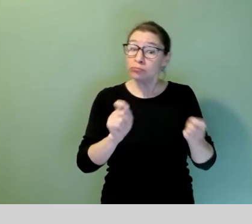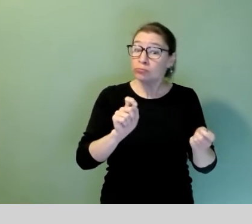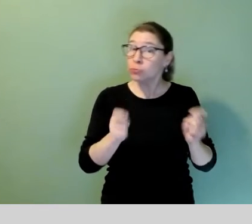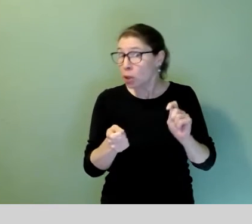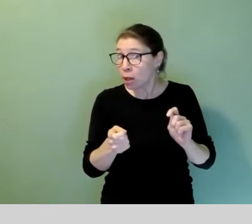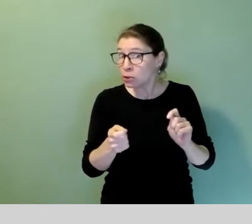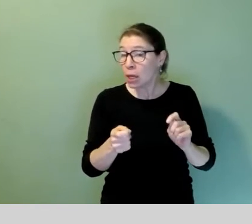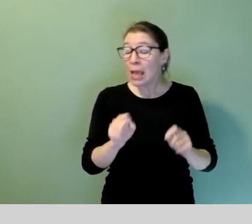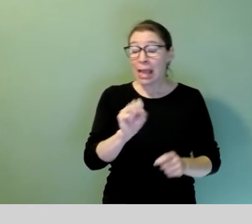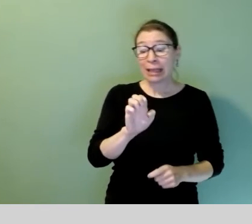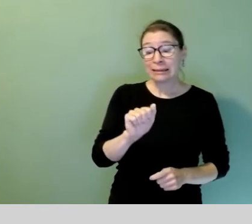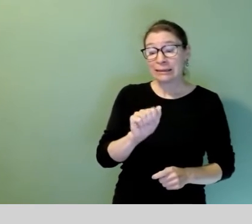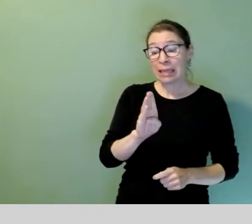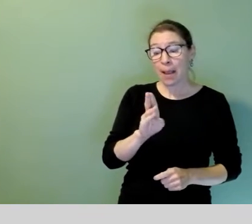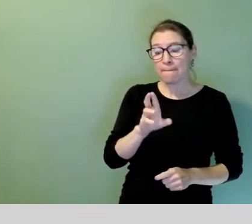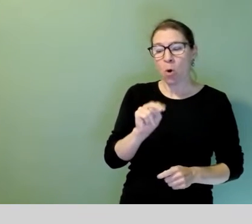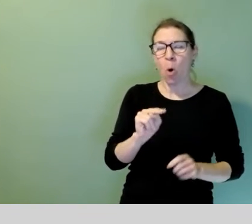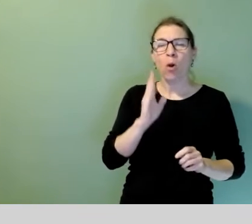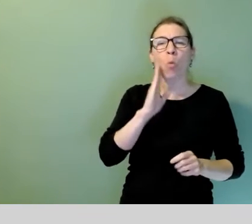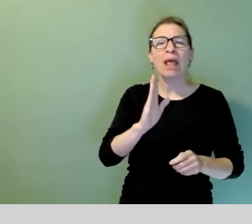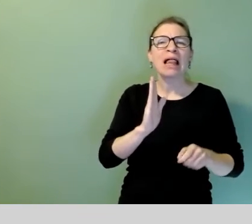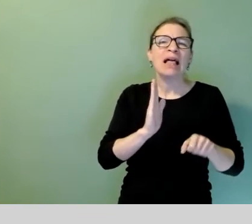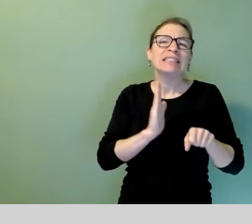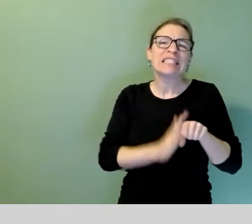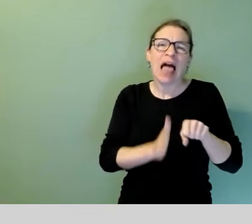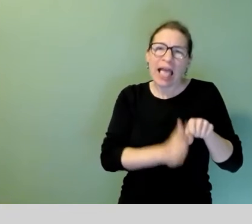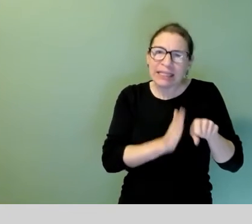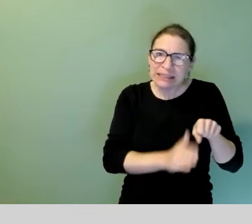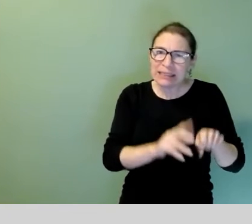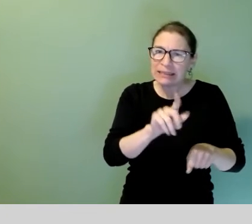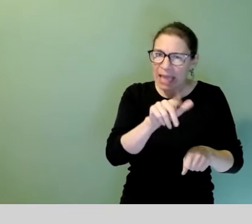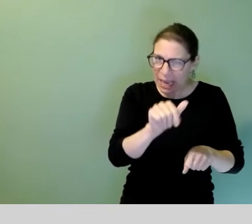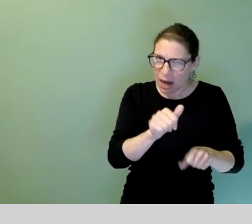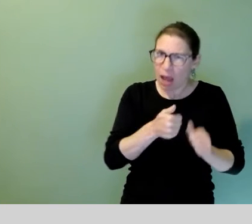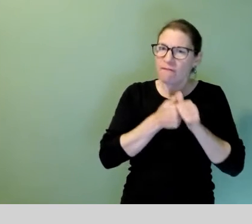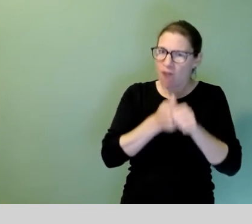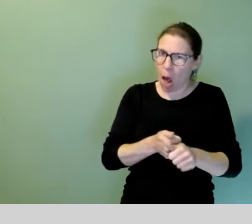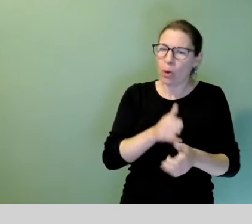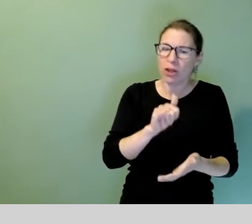what seaborn is going to do, it is going to slice the data according to those properties